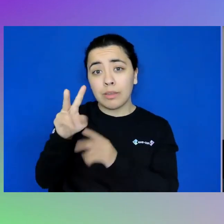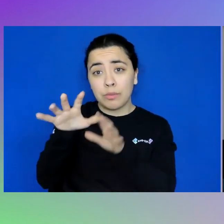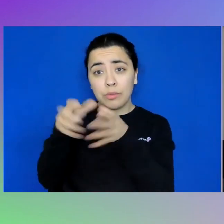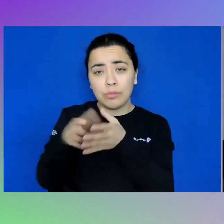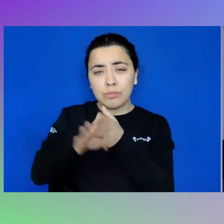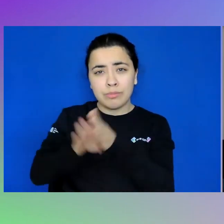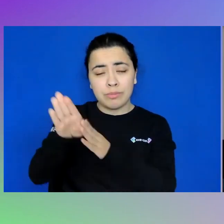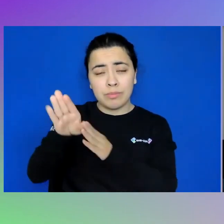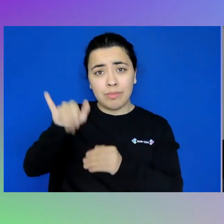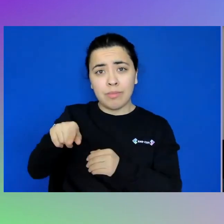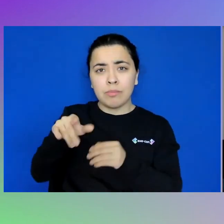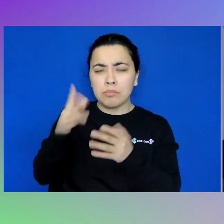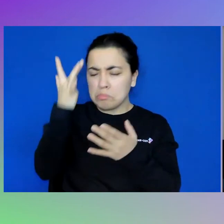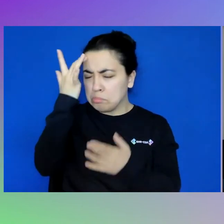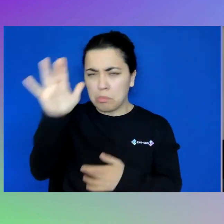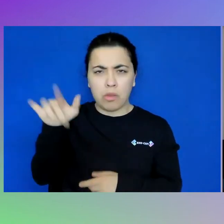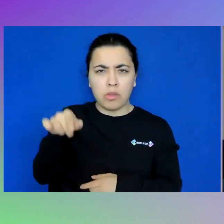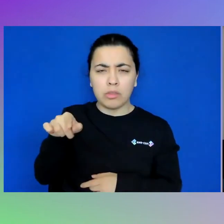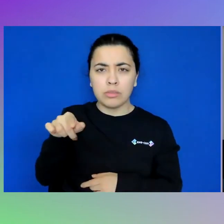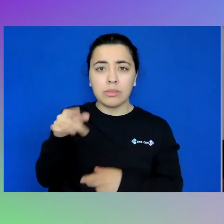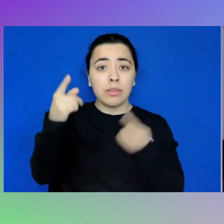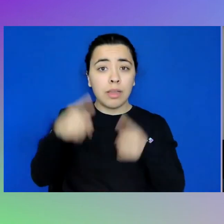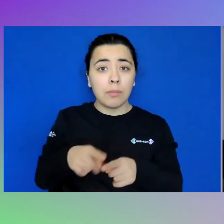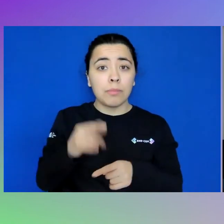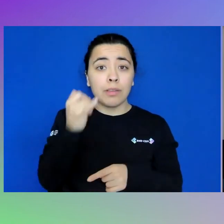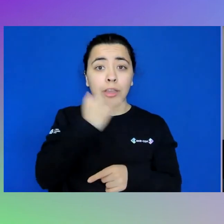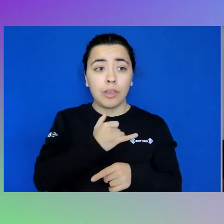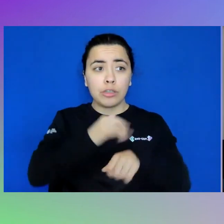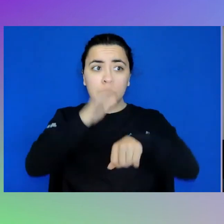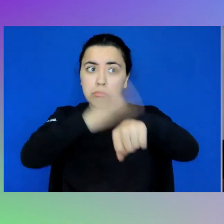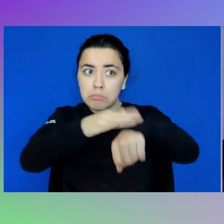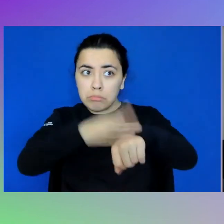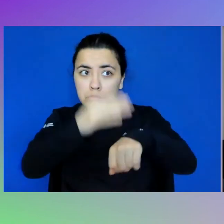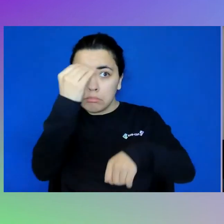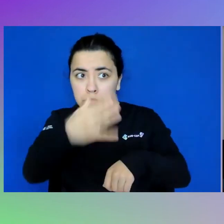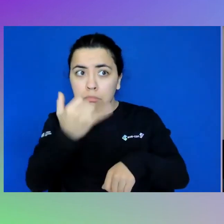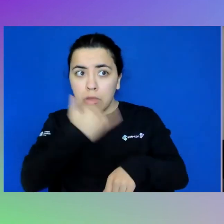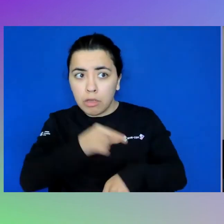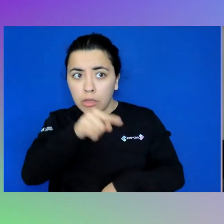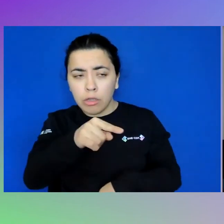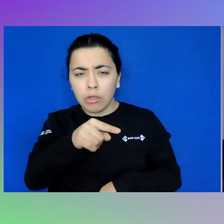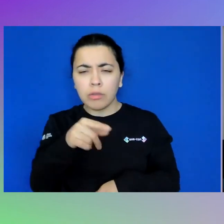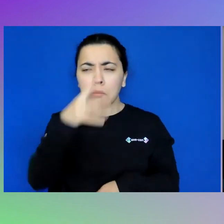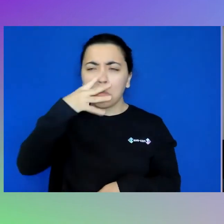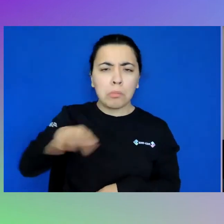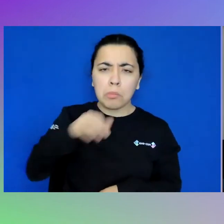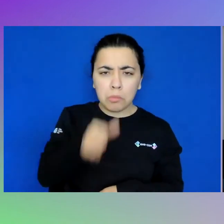is flagged, they're not going to ignore it. They're going to read what it says, and it will actually prevent them from